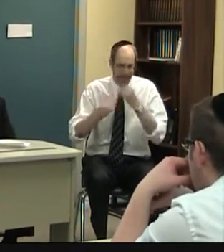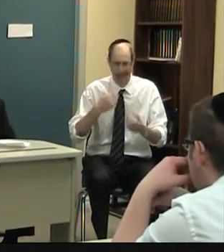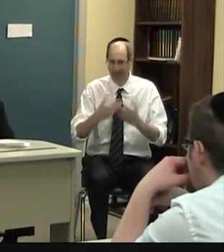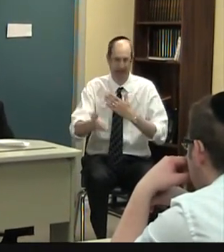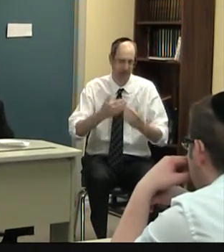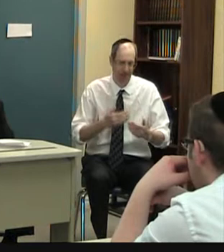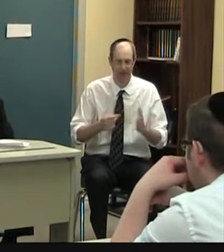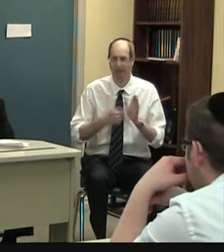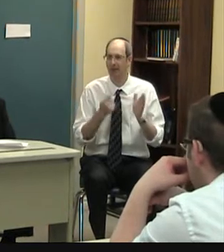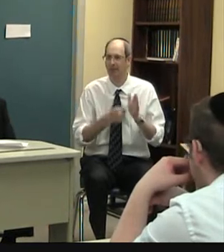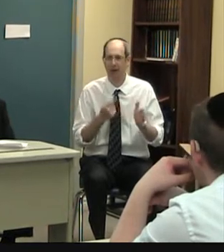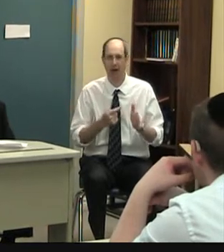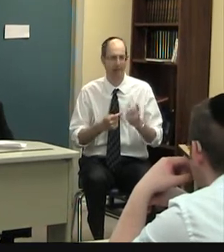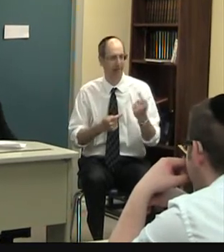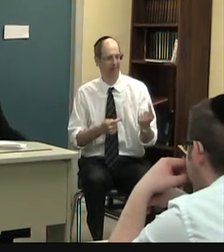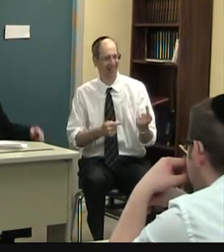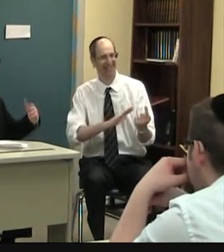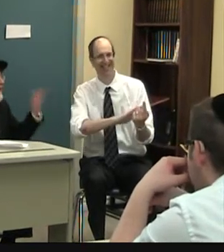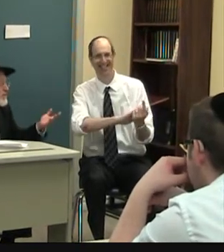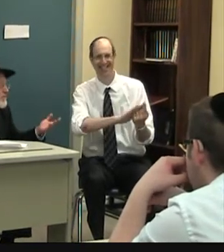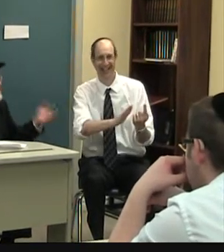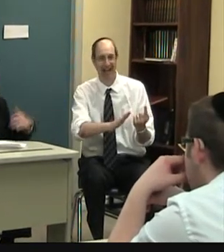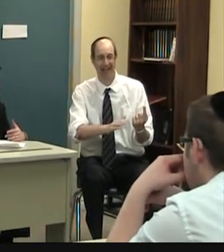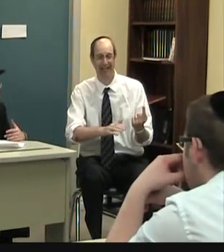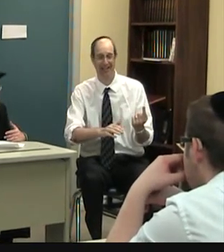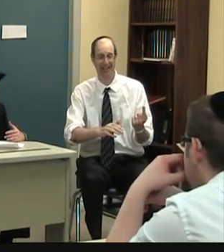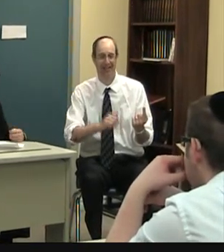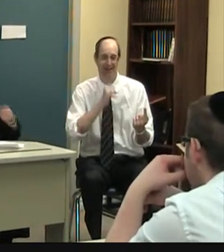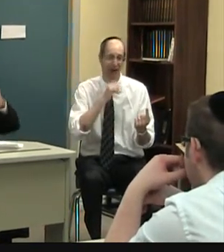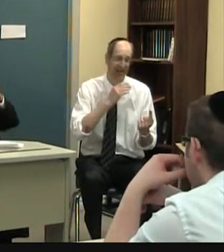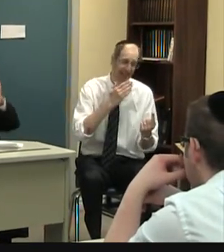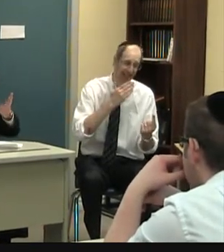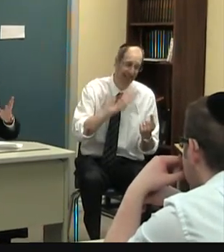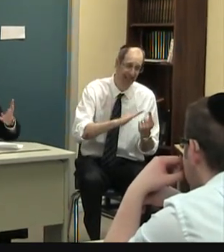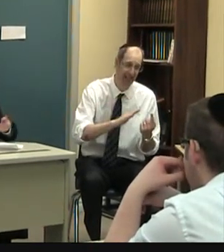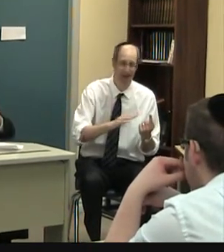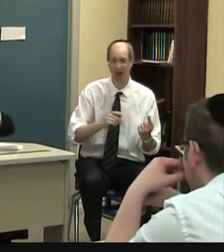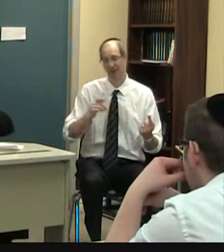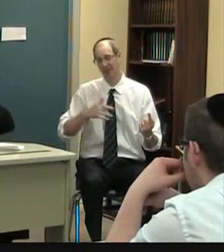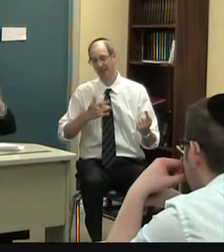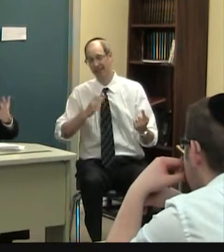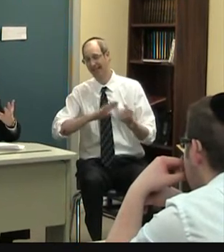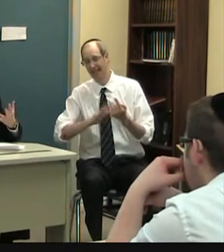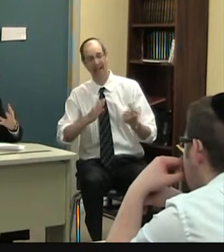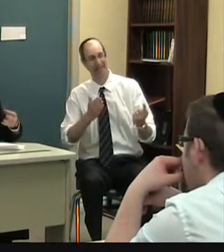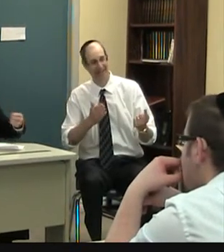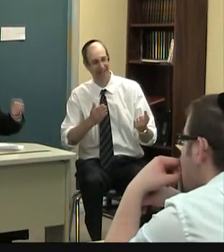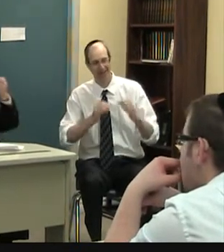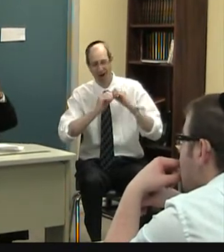Sometimes the person is so nice even if you're a nice person you're not a nice person you're gonna be nice to them Sometimes it's so obvious